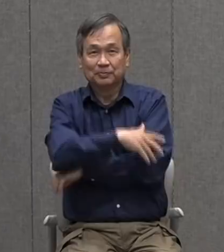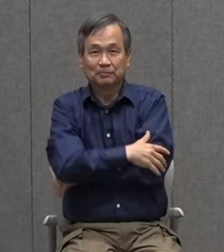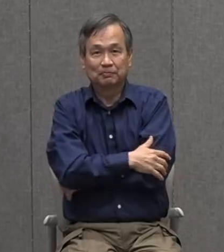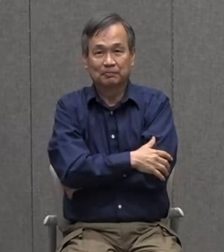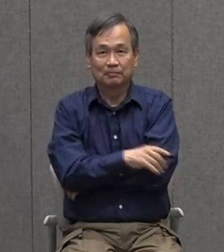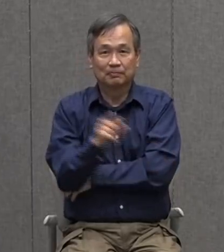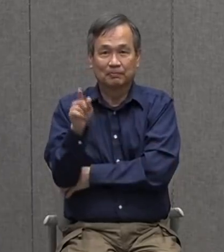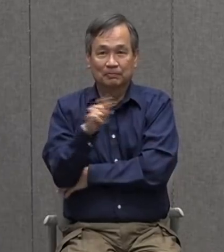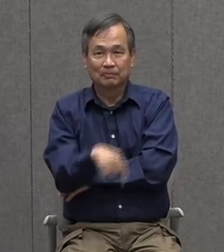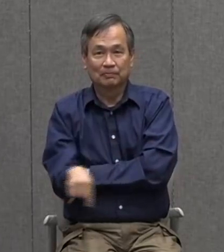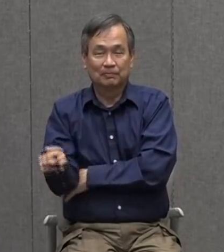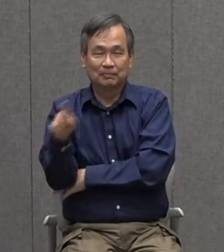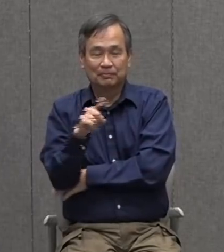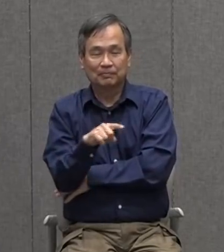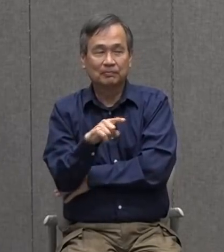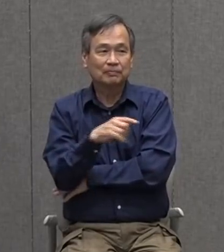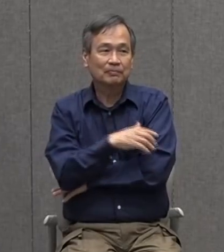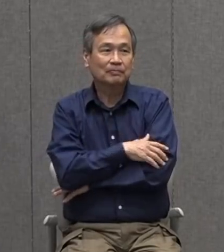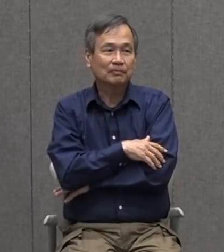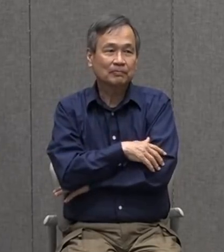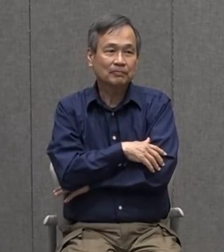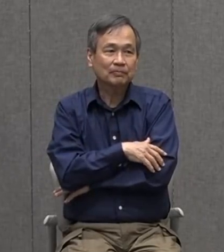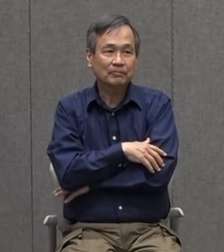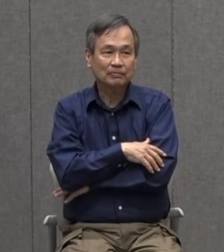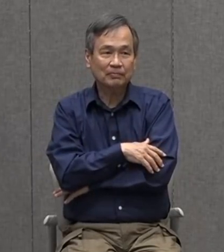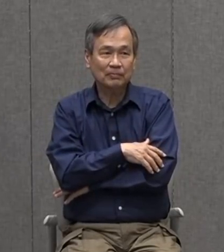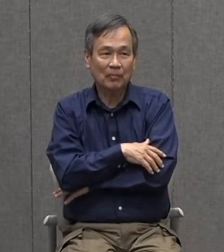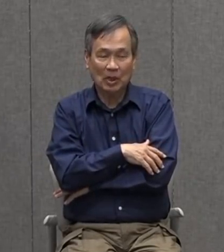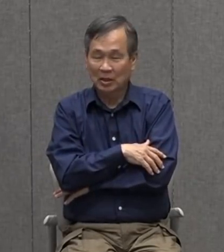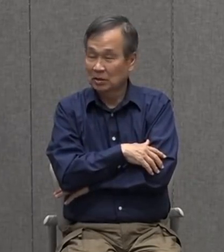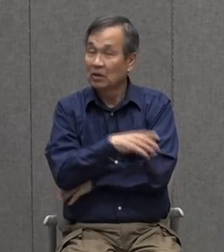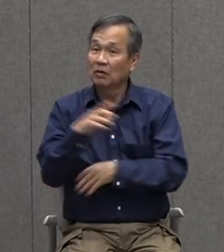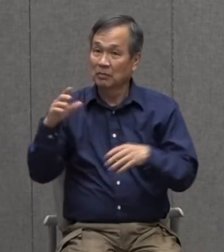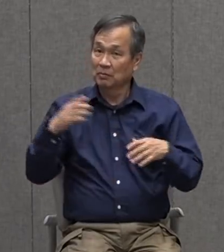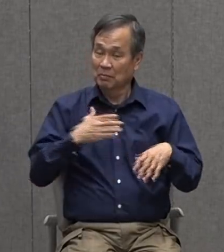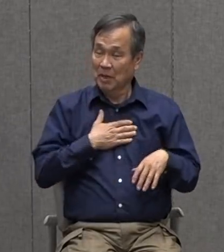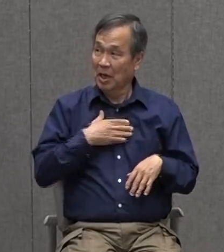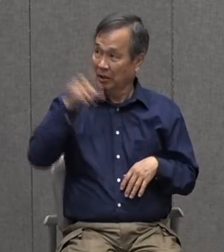And then I get that number added to my points.